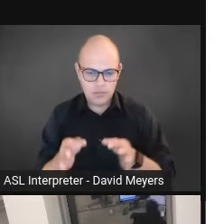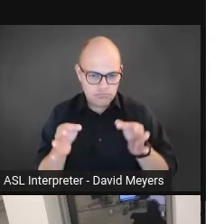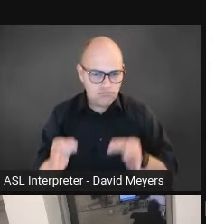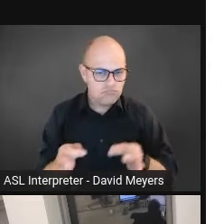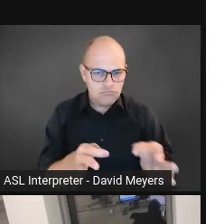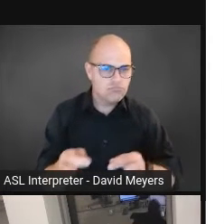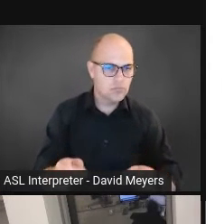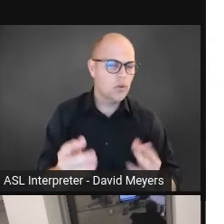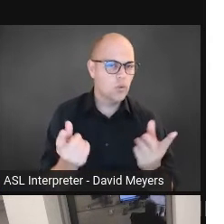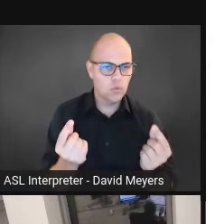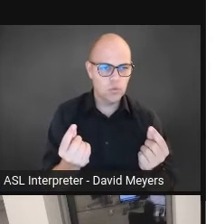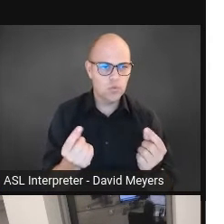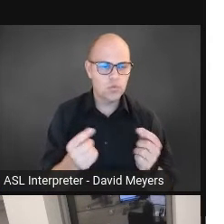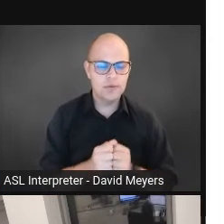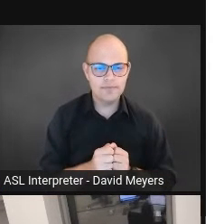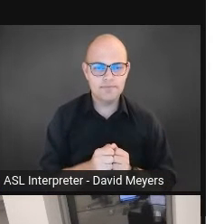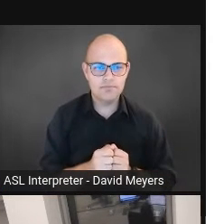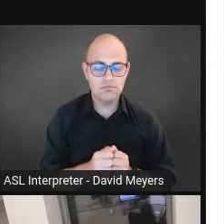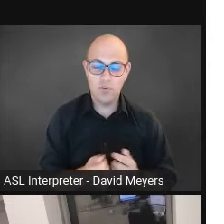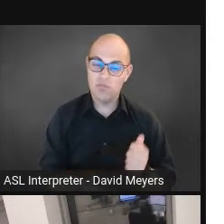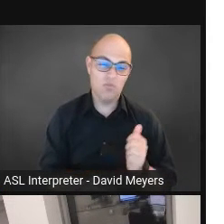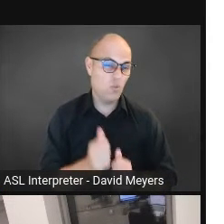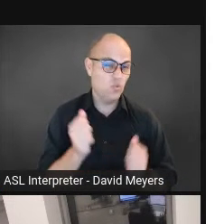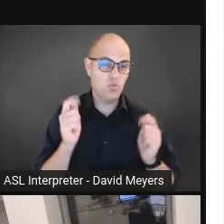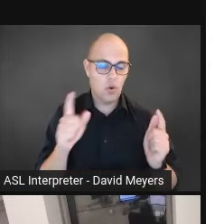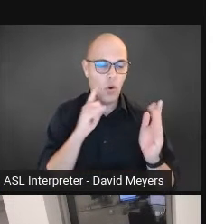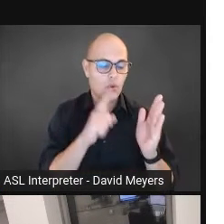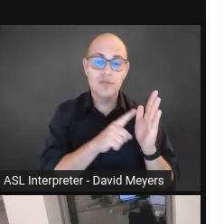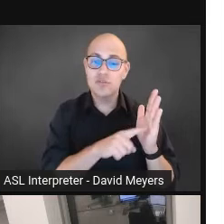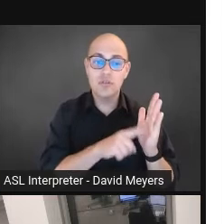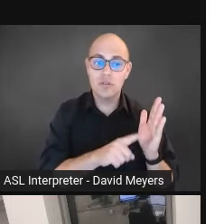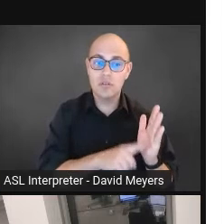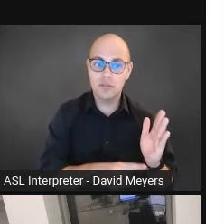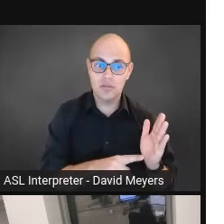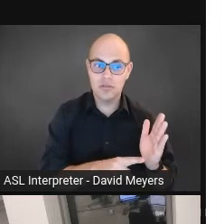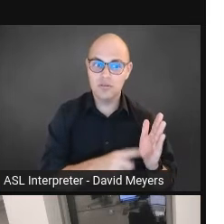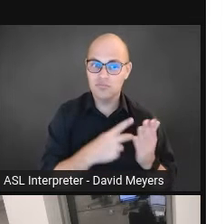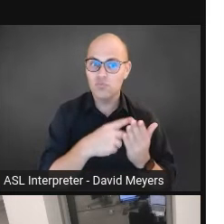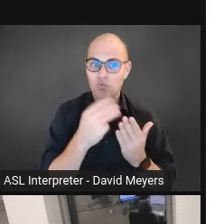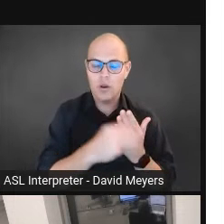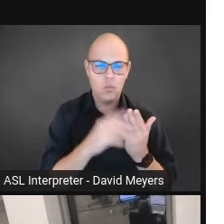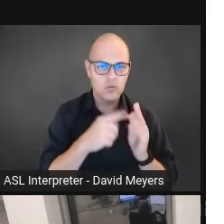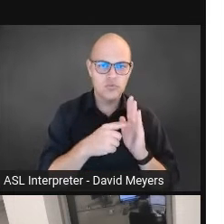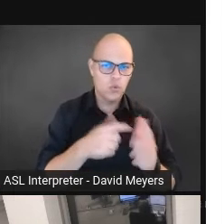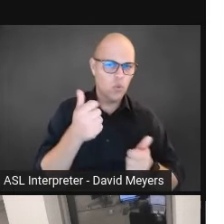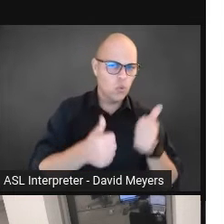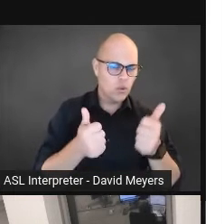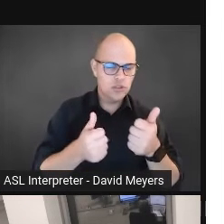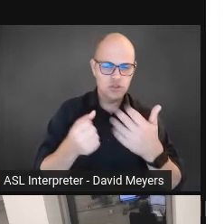Virtually, all of these checkers will indicate which issues should be prioritized as not all of the issues are